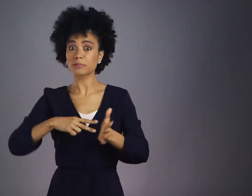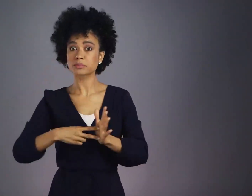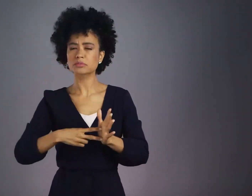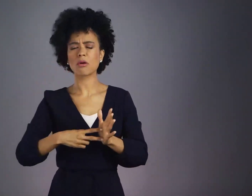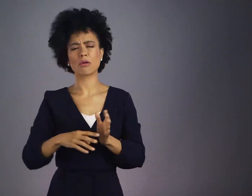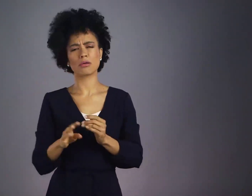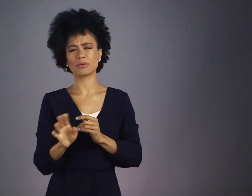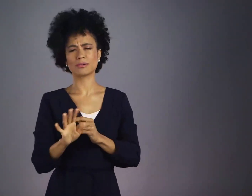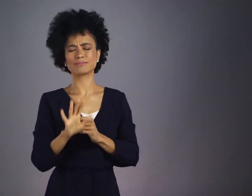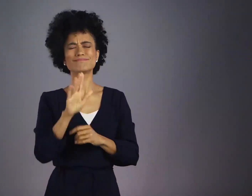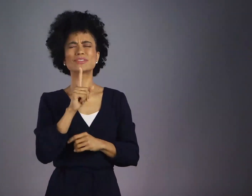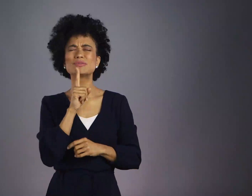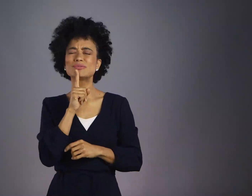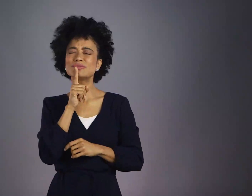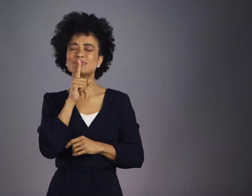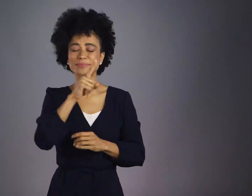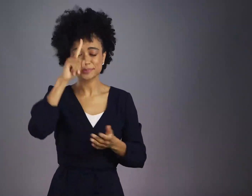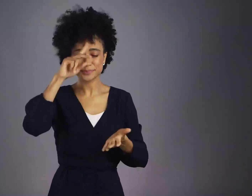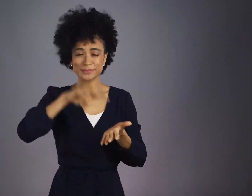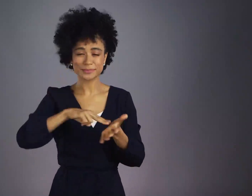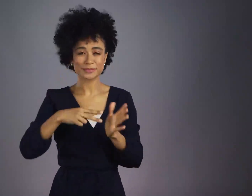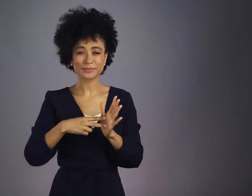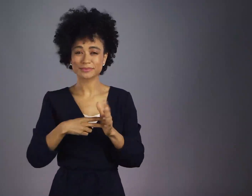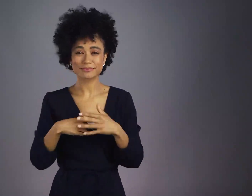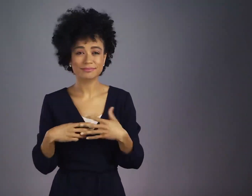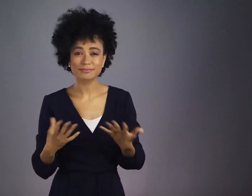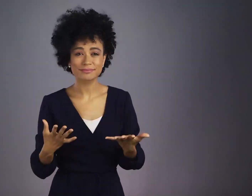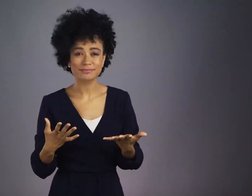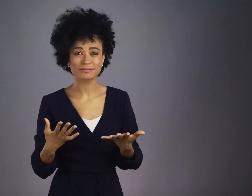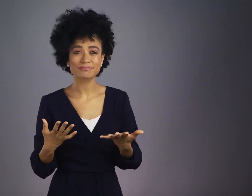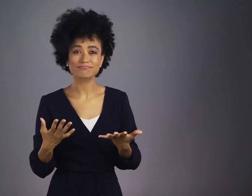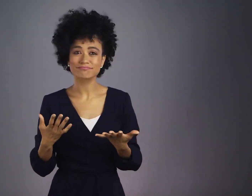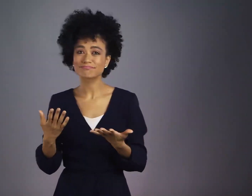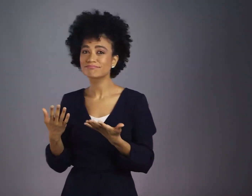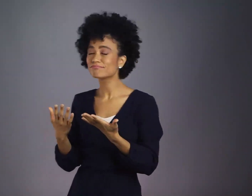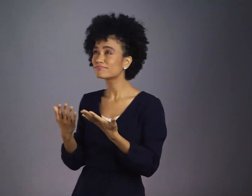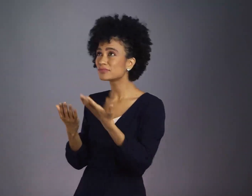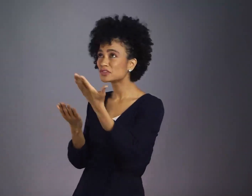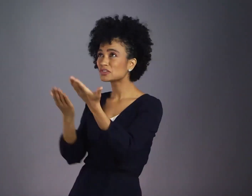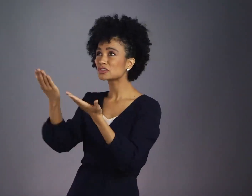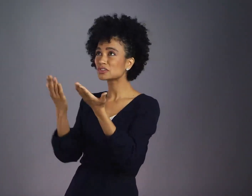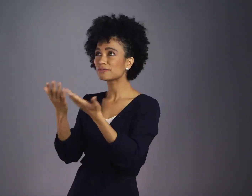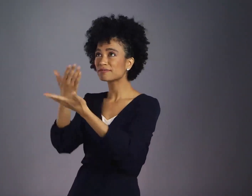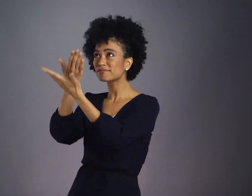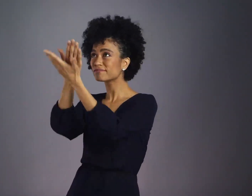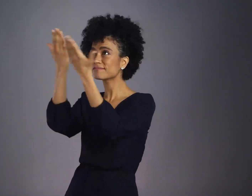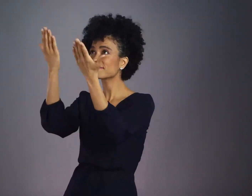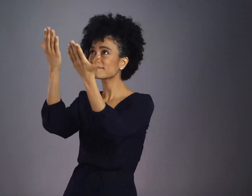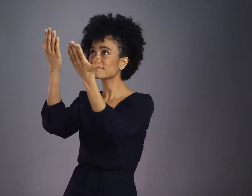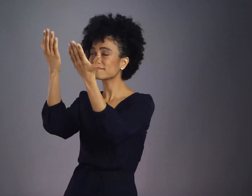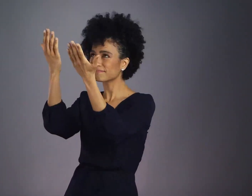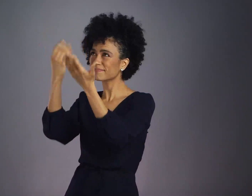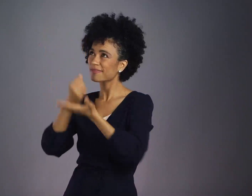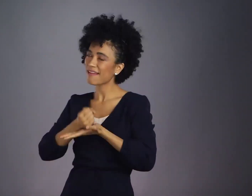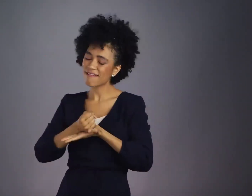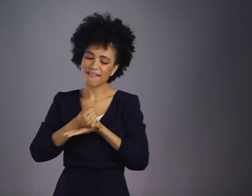Our real purpose is to ﬁt ourselves to be of maximum service to God and the people about us.